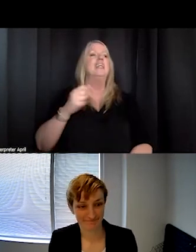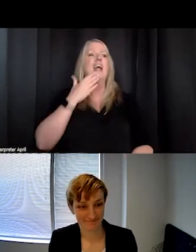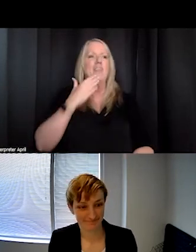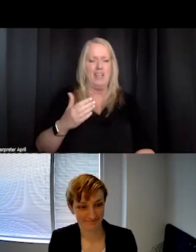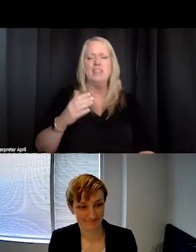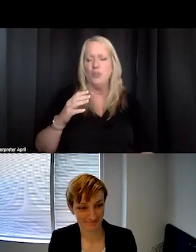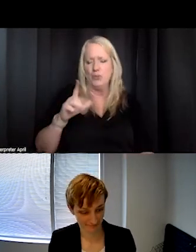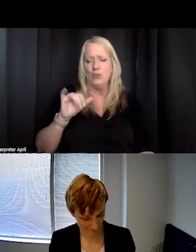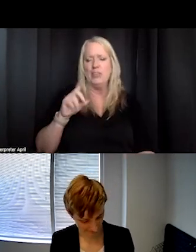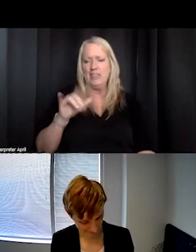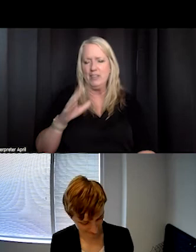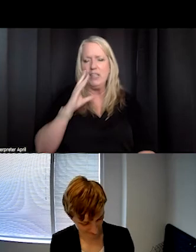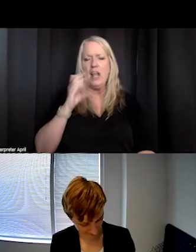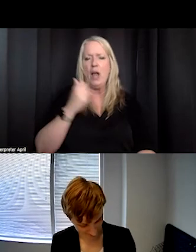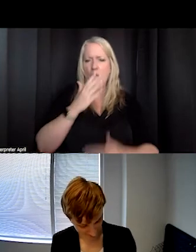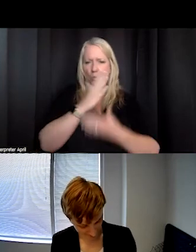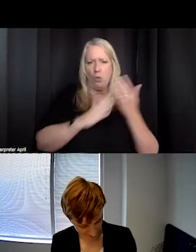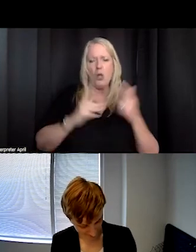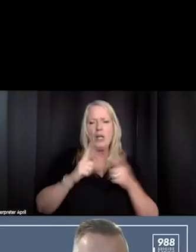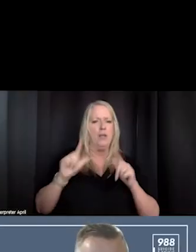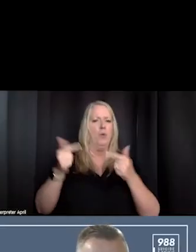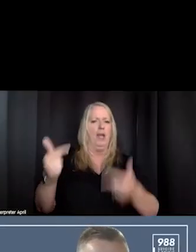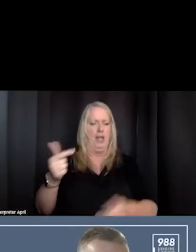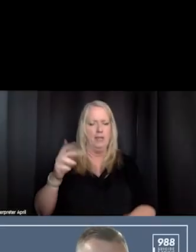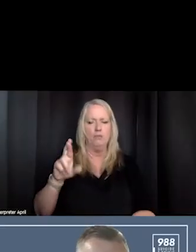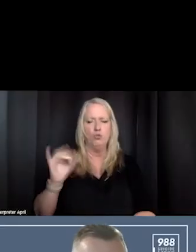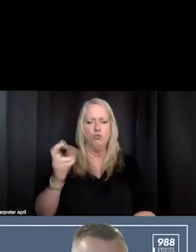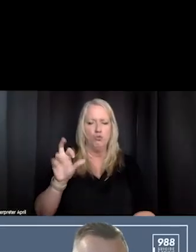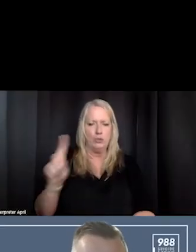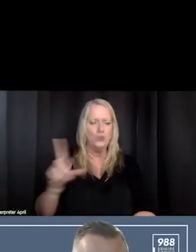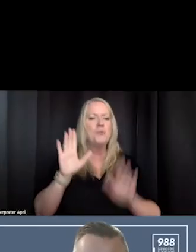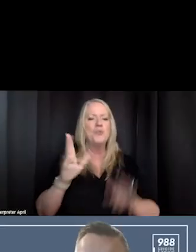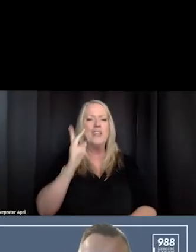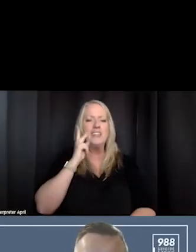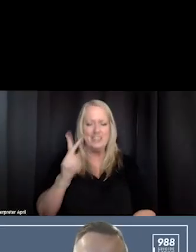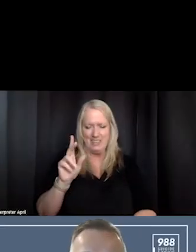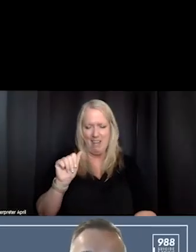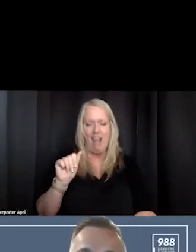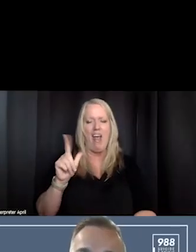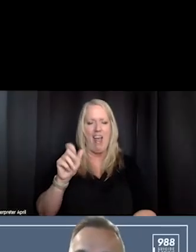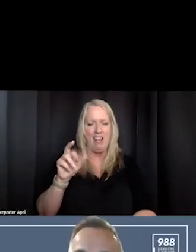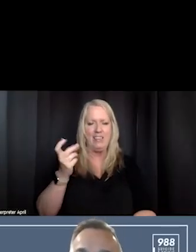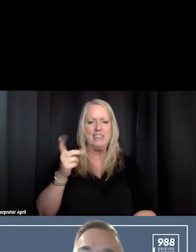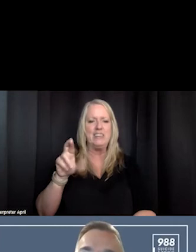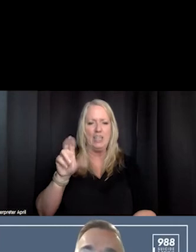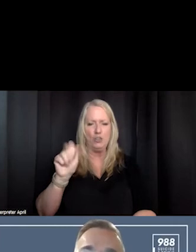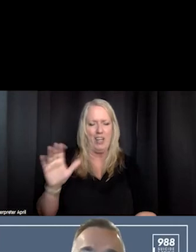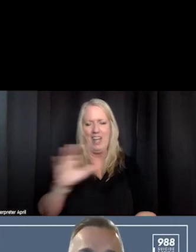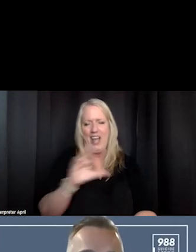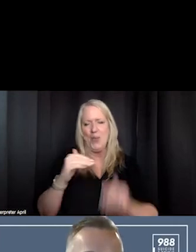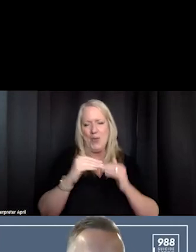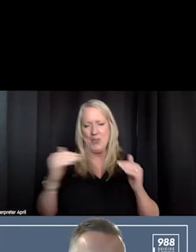HAND IT OFF TO RICHARD. GREAT TO SEE ALEXANDRIA, COLLEAGUES, IN, IN FEW YEARS BACK. AND, GREAT TO